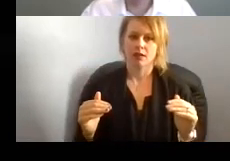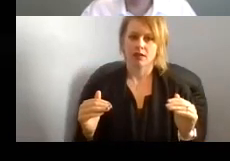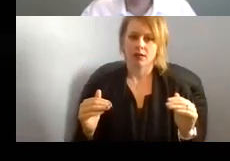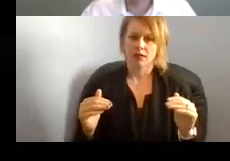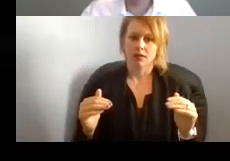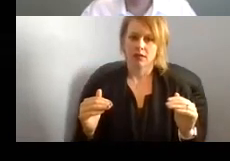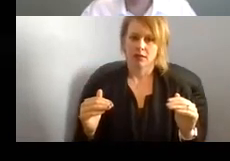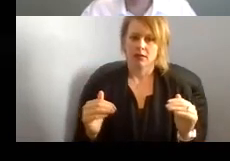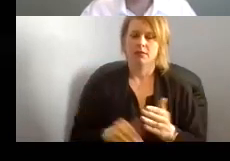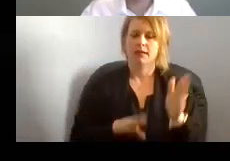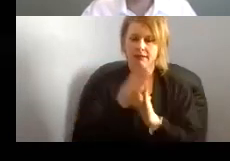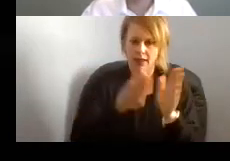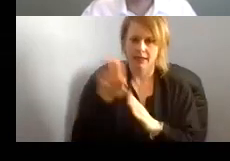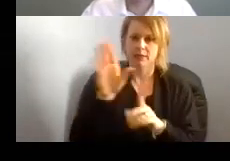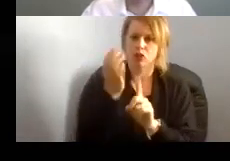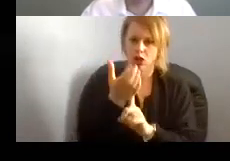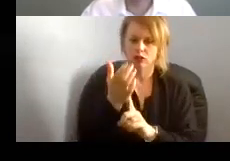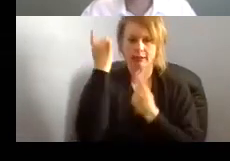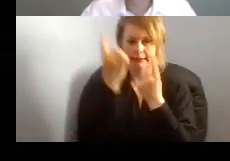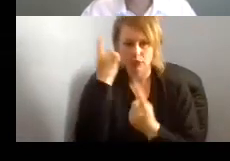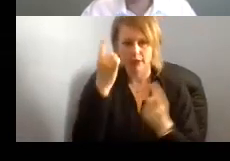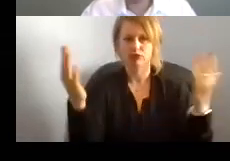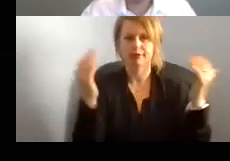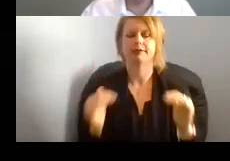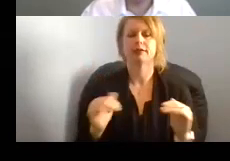considerations, including funeral attendance, secondary and cumulative